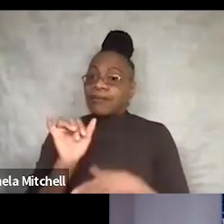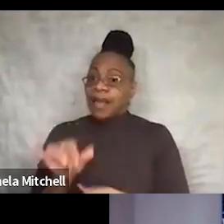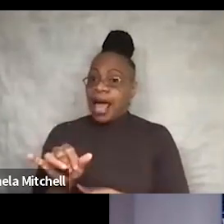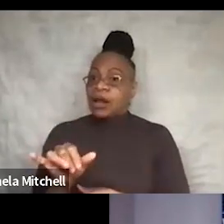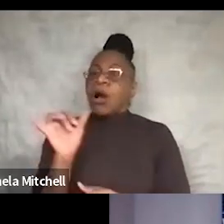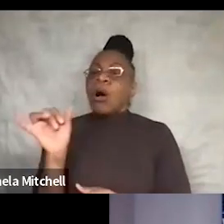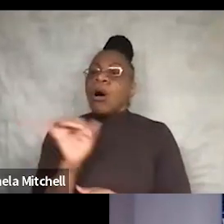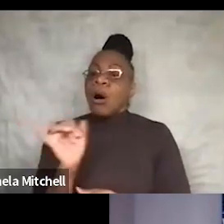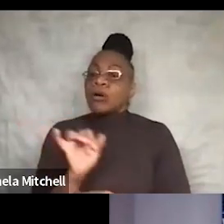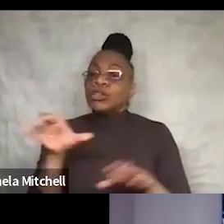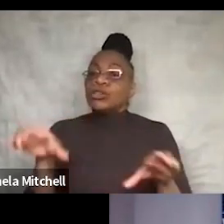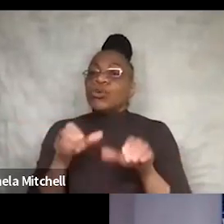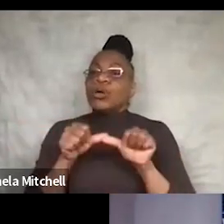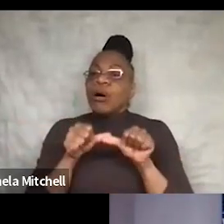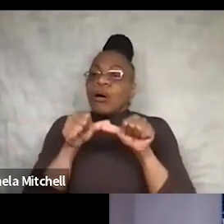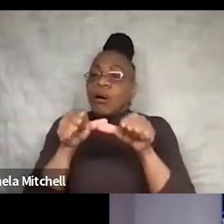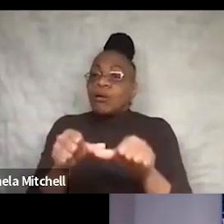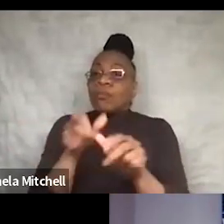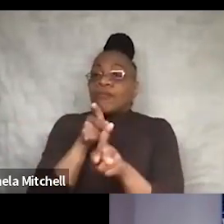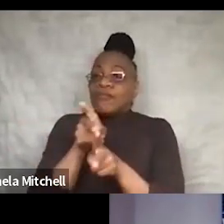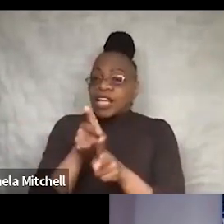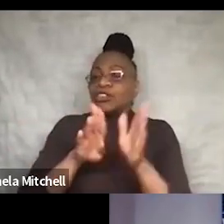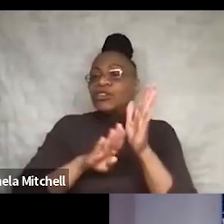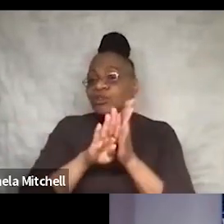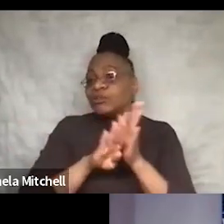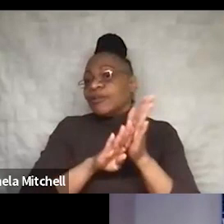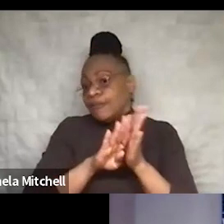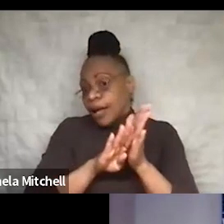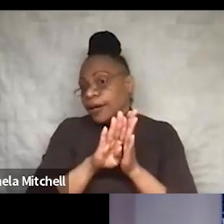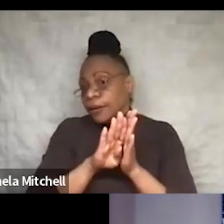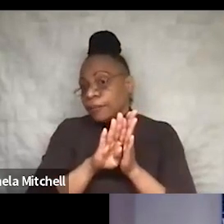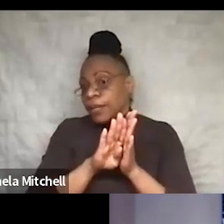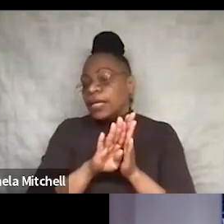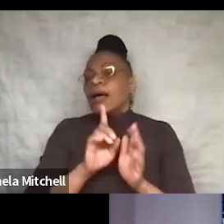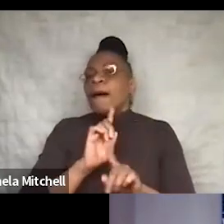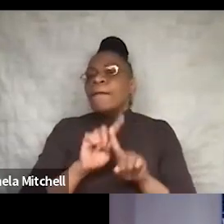ongoing professional development, if you will, but in really meaningful ways